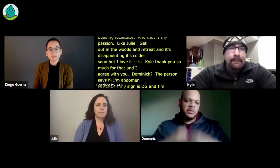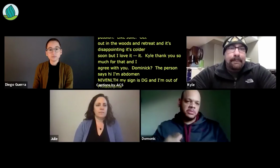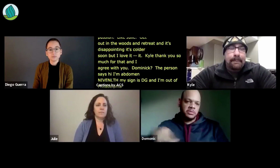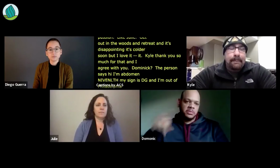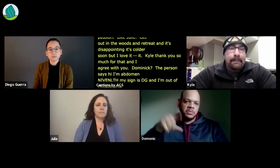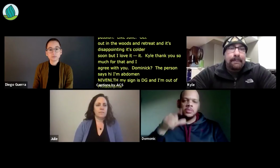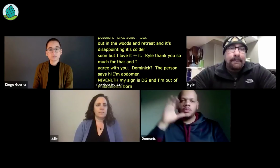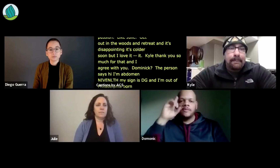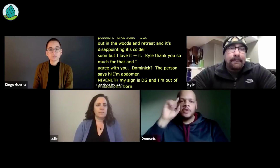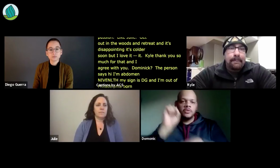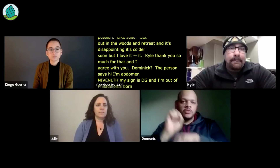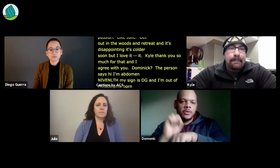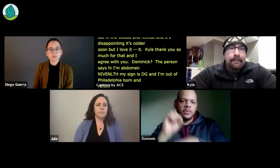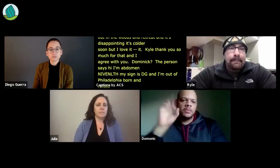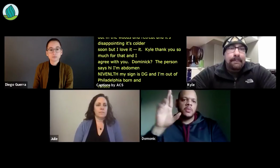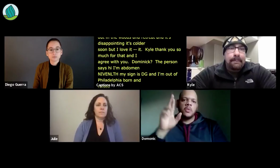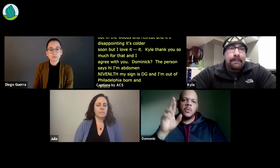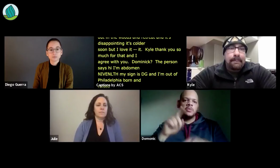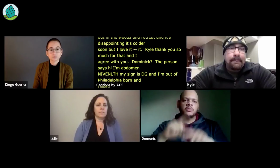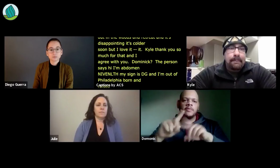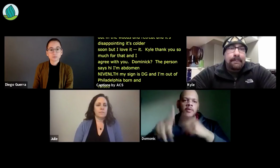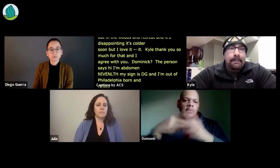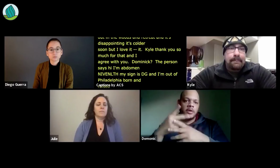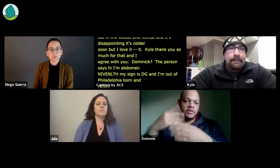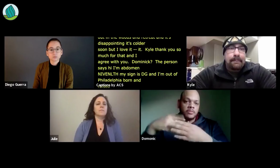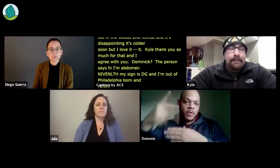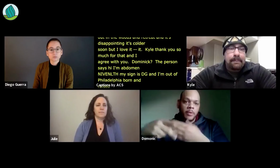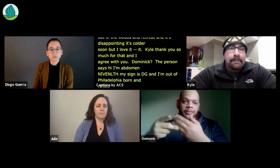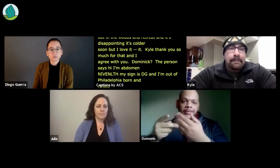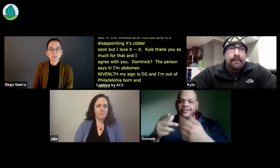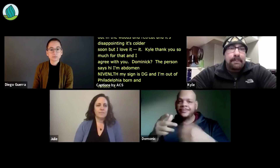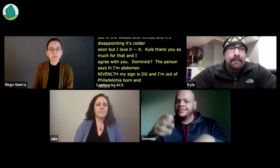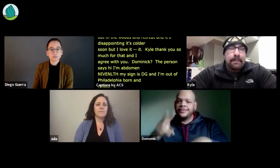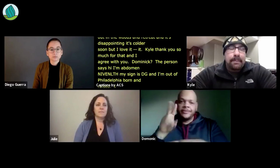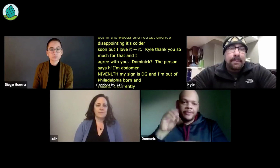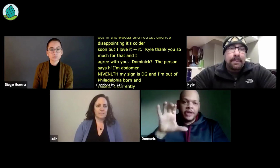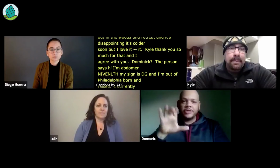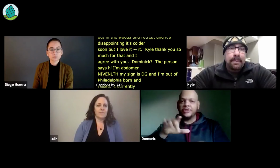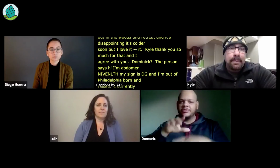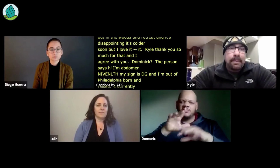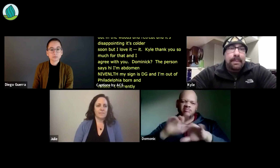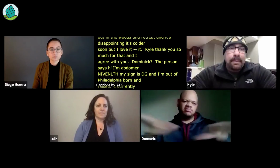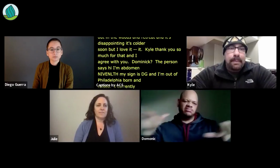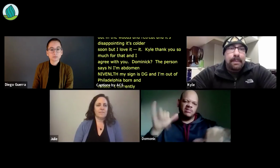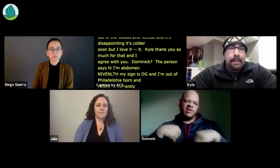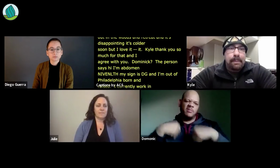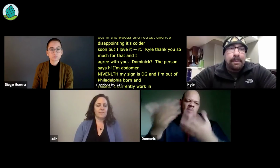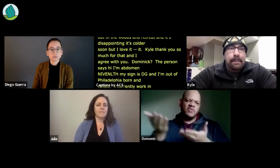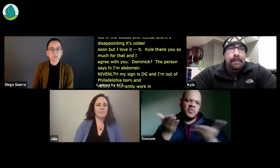I currently work in supporting clients who are looking for employment throughout various programs